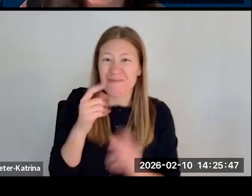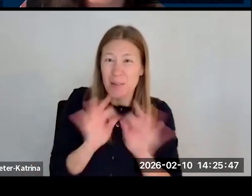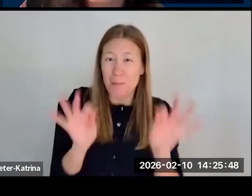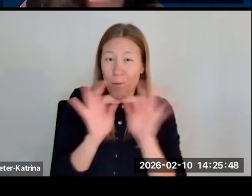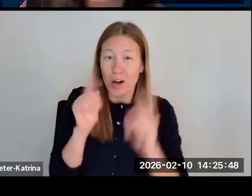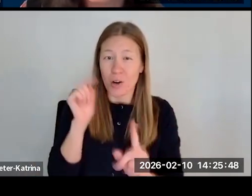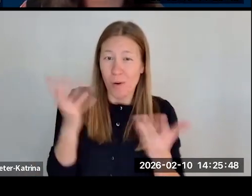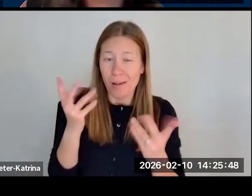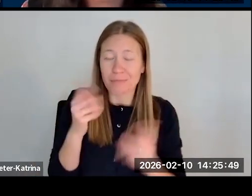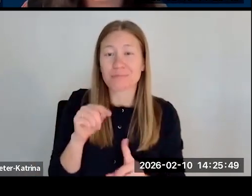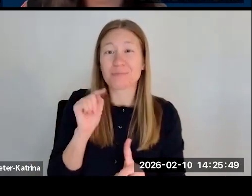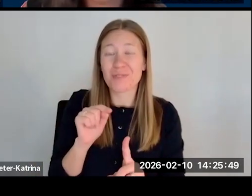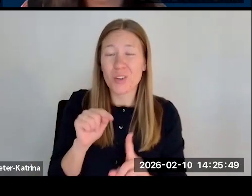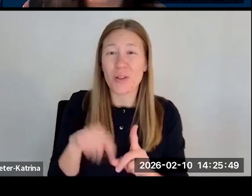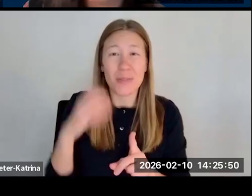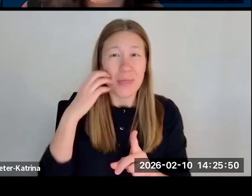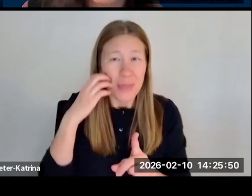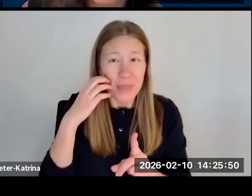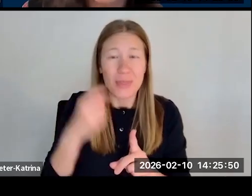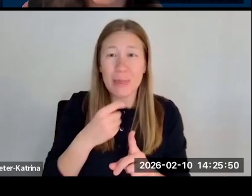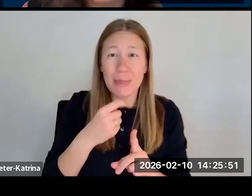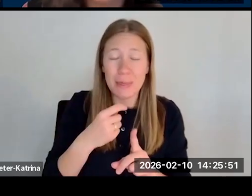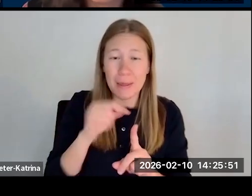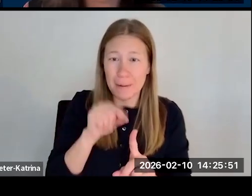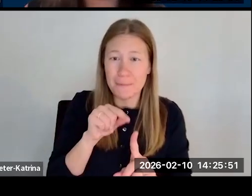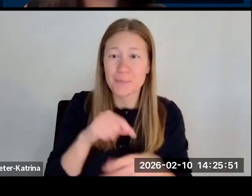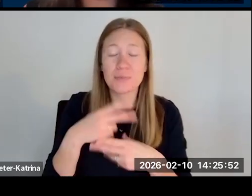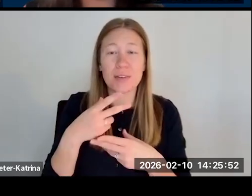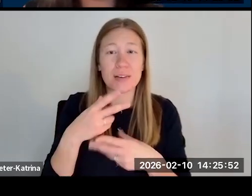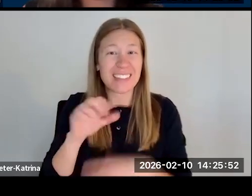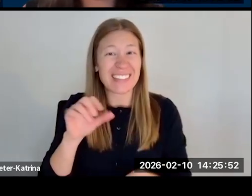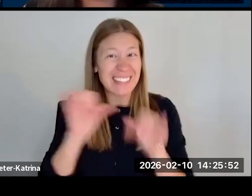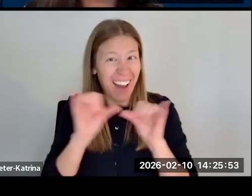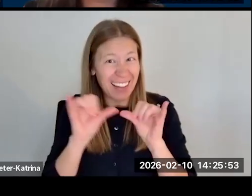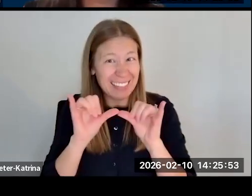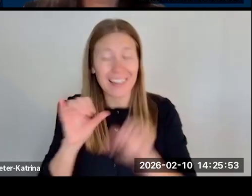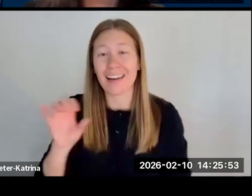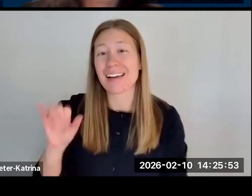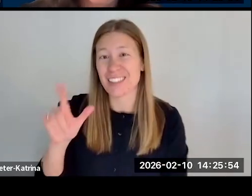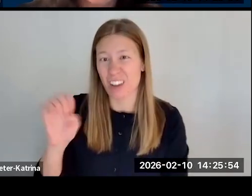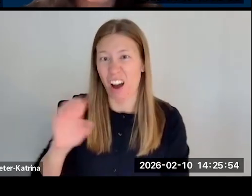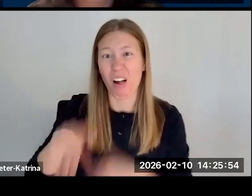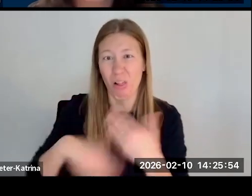size, and style all play a part in how legible your font is.